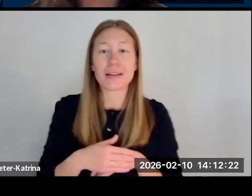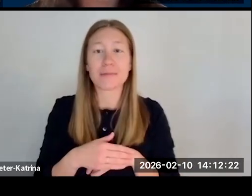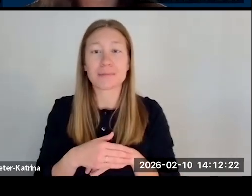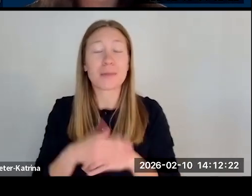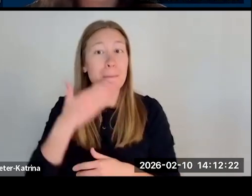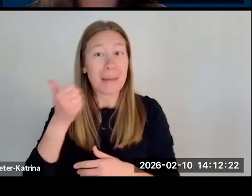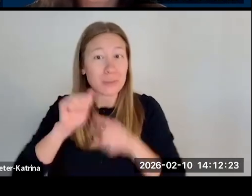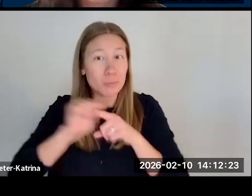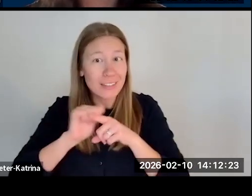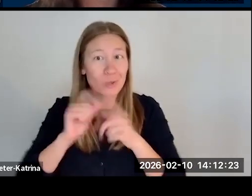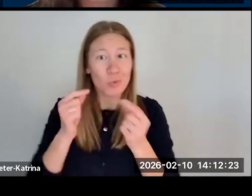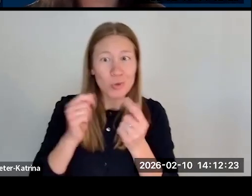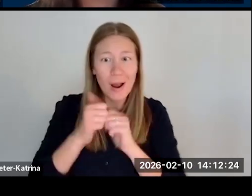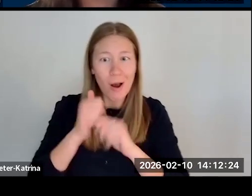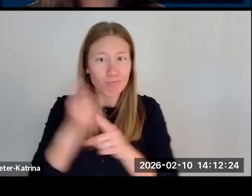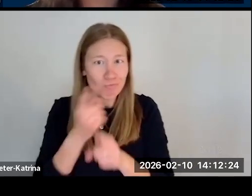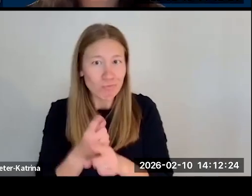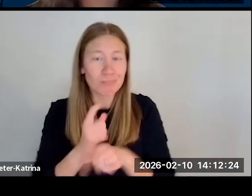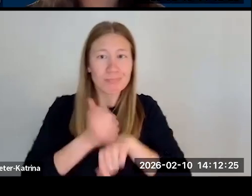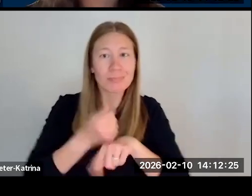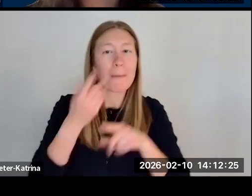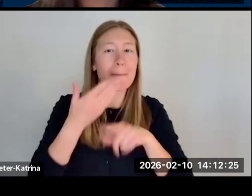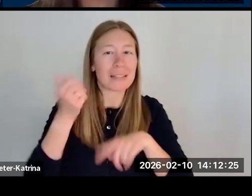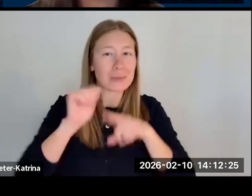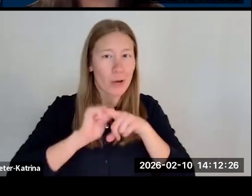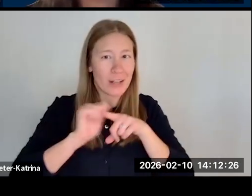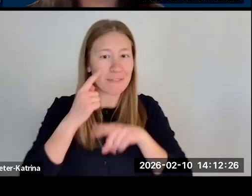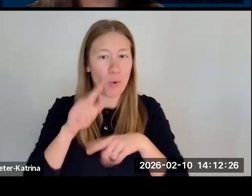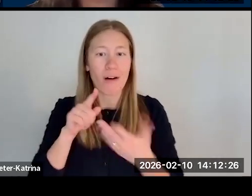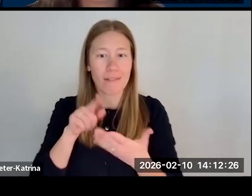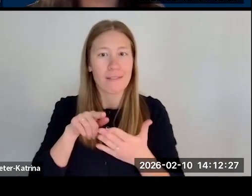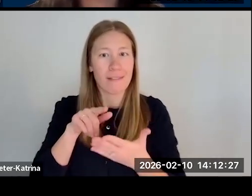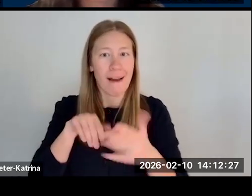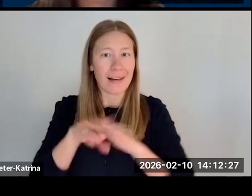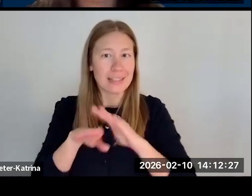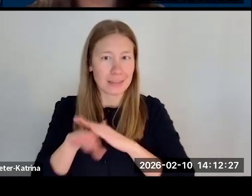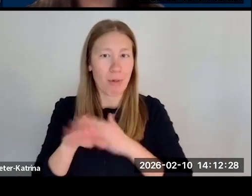and then a demo of how to apply these best practices within Google Docs